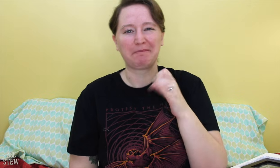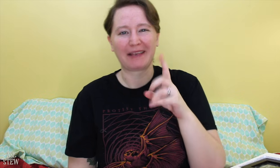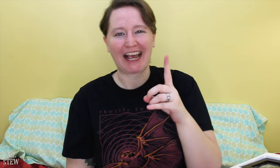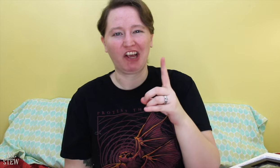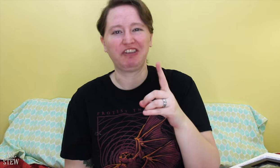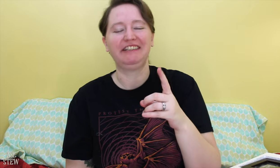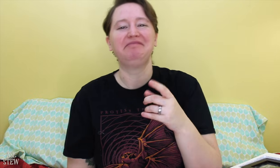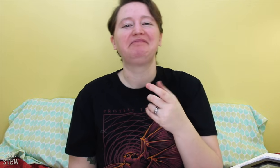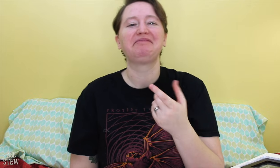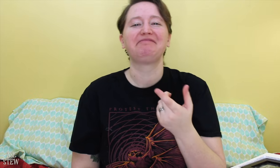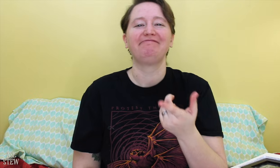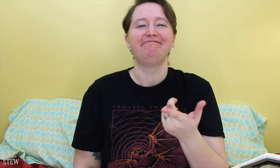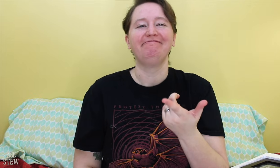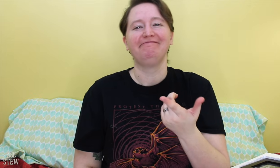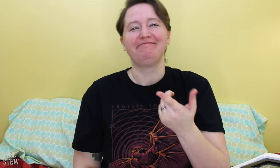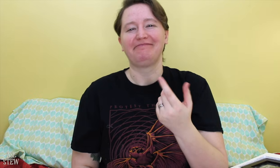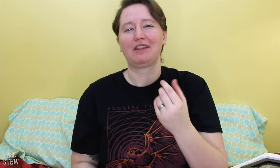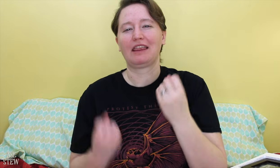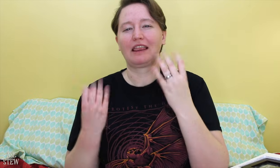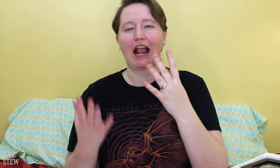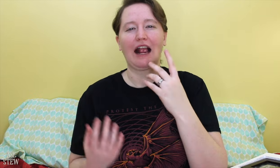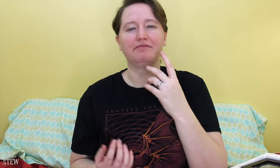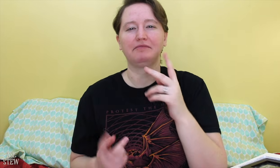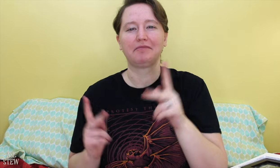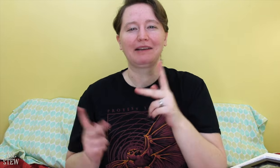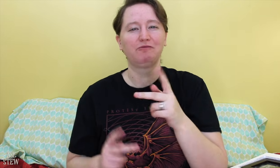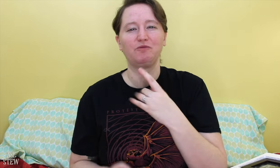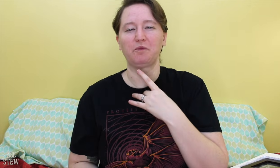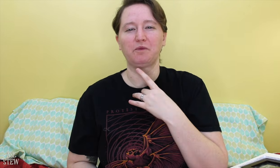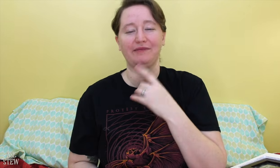A lot of hearing people use that. They say "oh that person is hearing impaired".